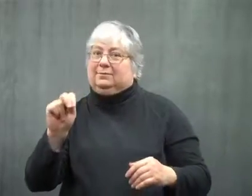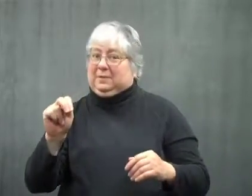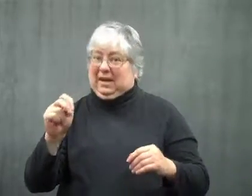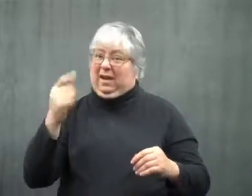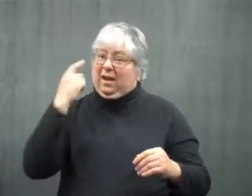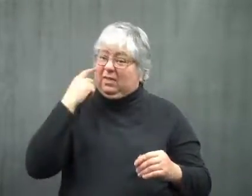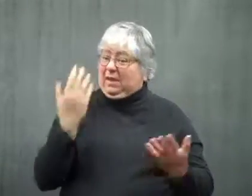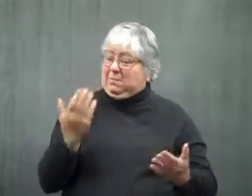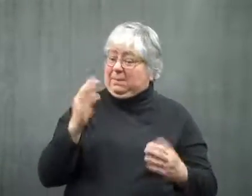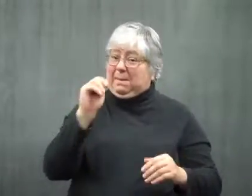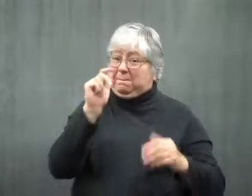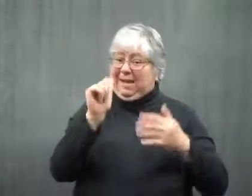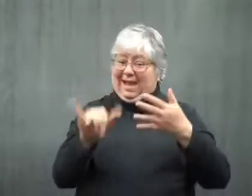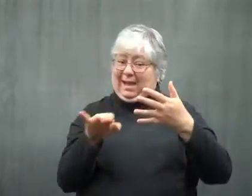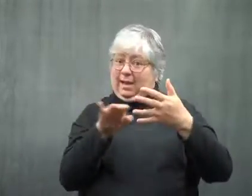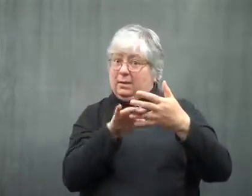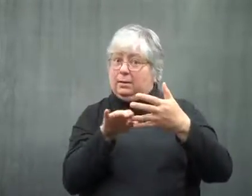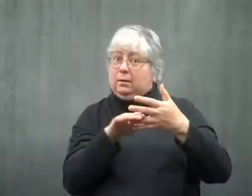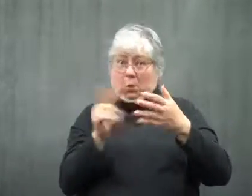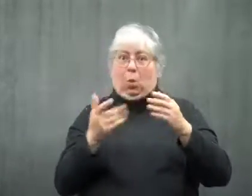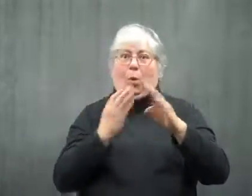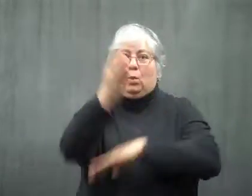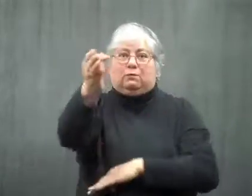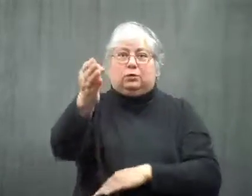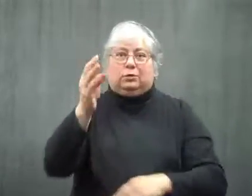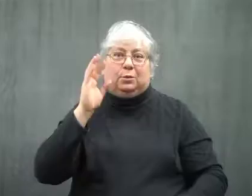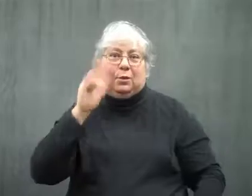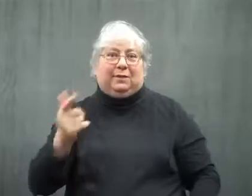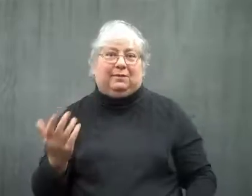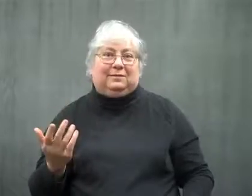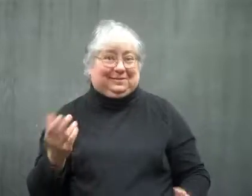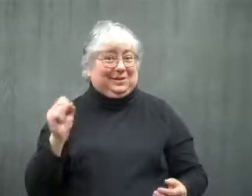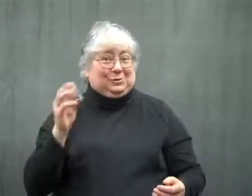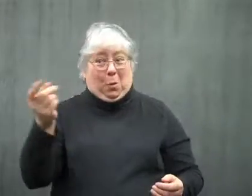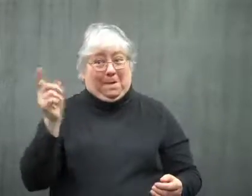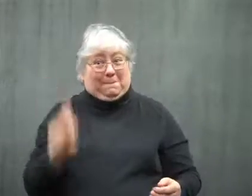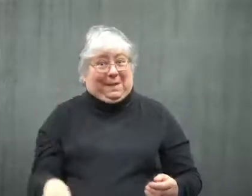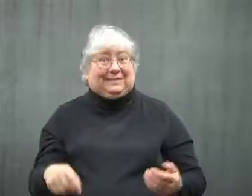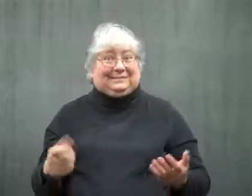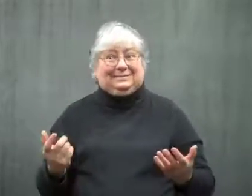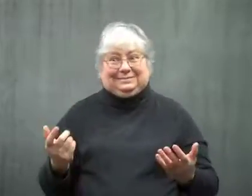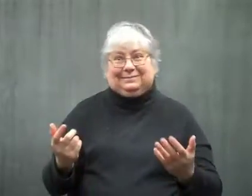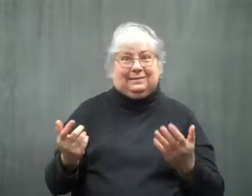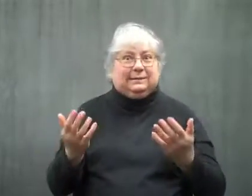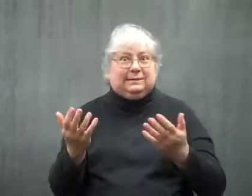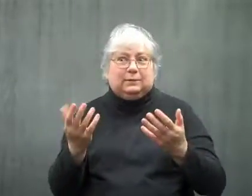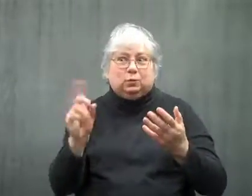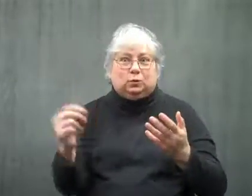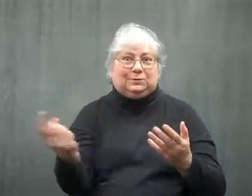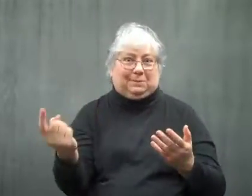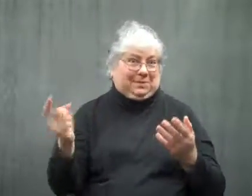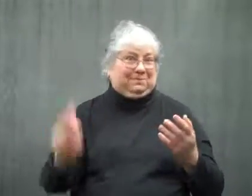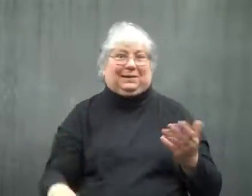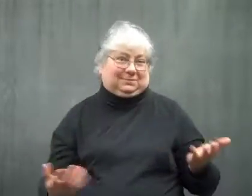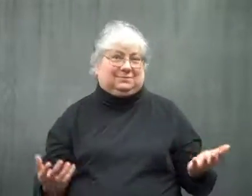It may hit that amount in mid-May, so something has to be done.